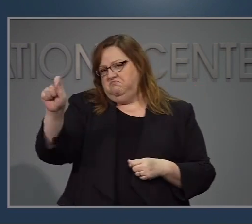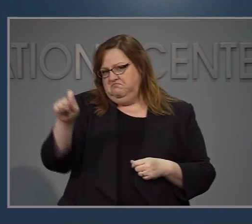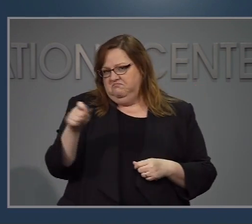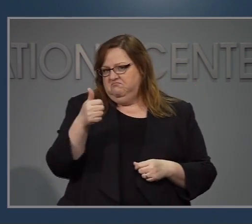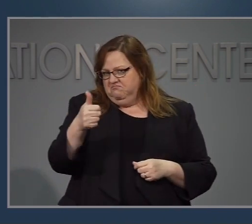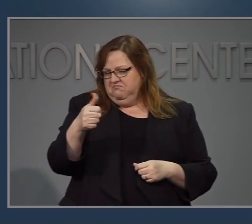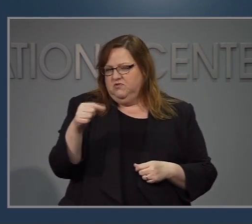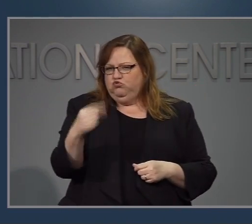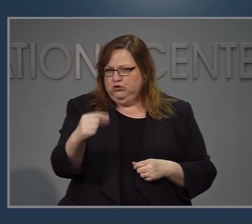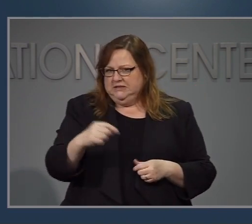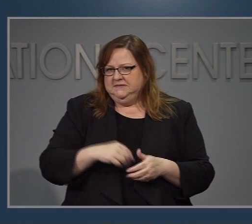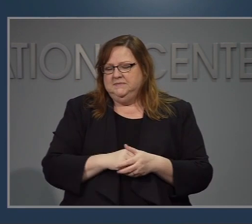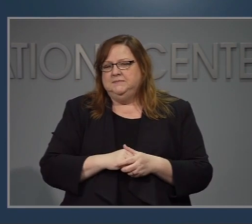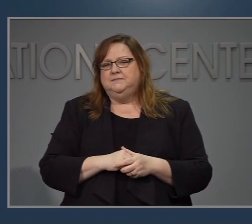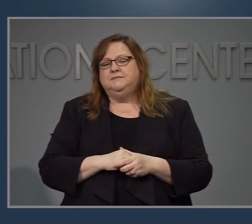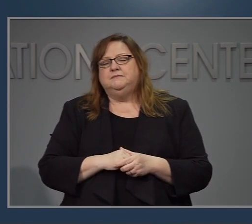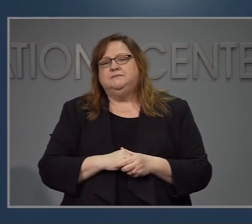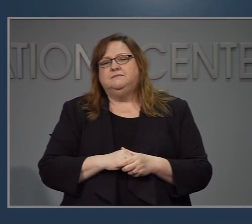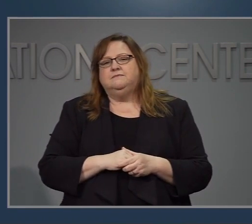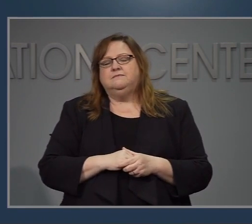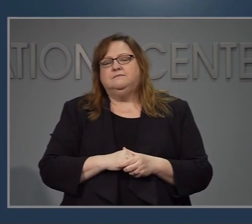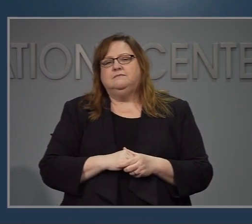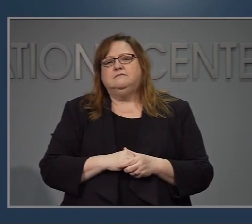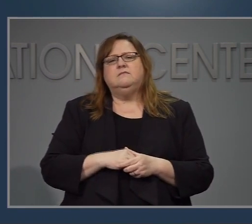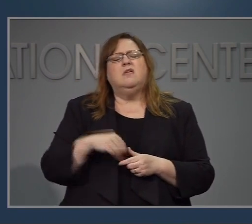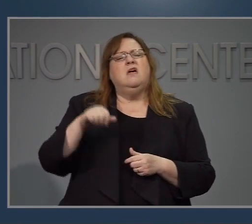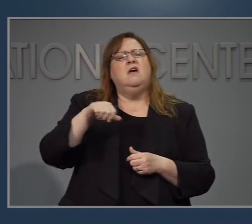NEWS. THIS GETS A GREEN CHECK. NORTH CAROLINA'S TRAJECTORY OF HOSPITALIZATIONS IS LEVEL AND WE HAVE HOSPITAL CAPACITY.